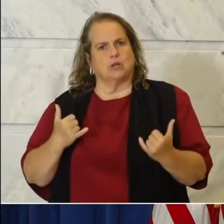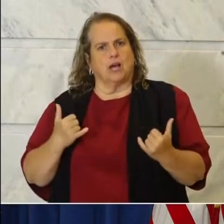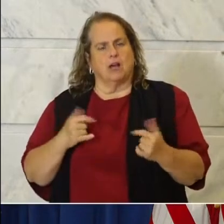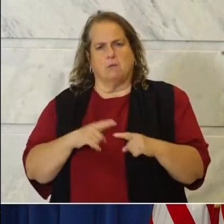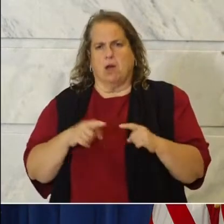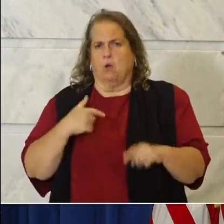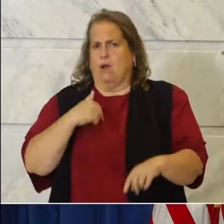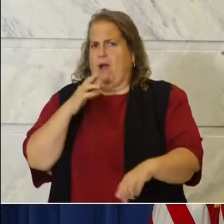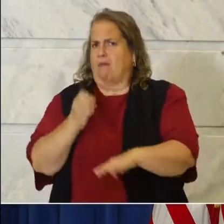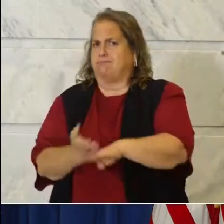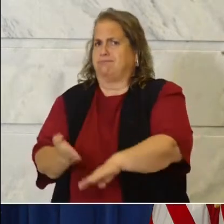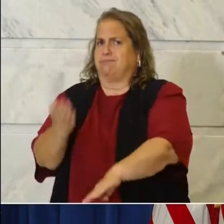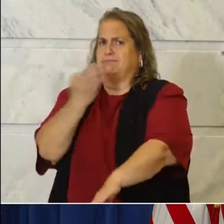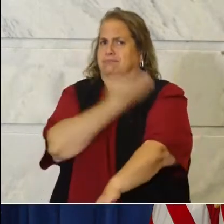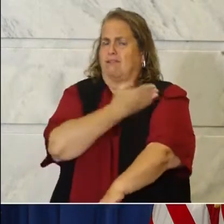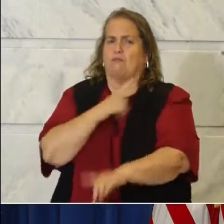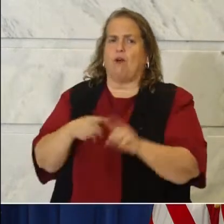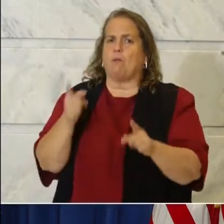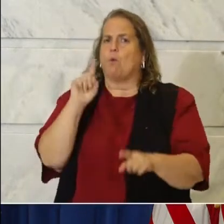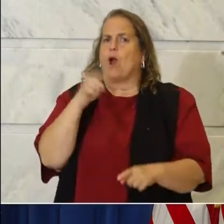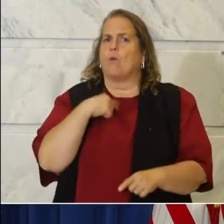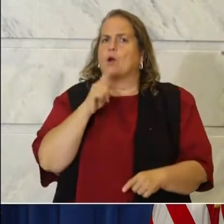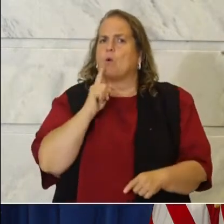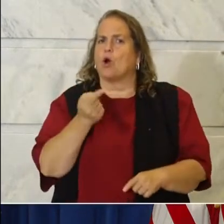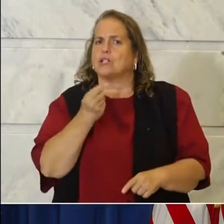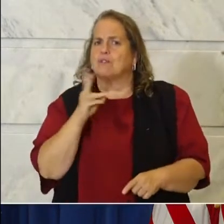where we were a couple months ago. I want to emphasize for everyone